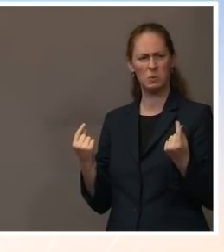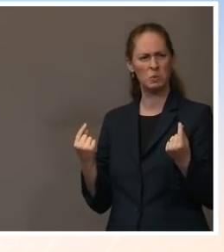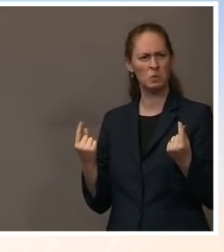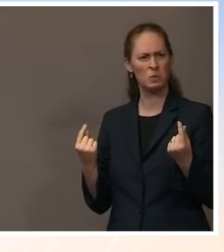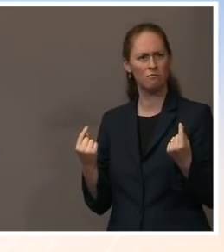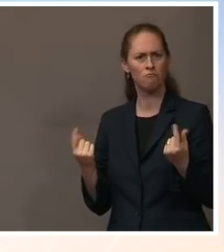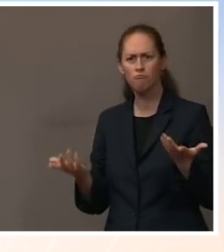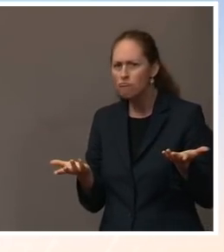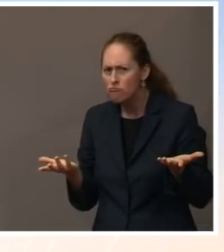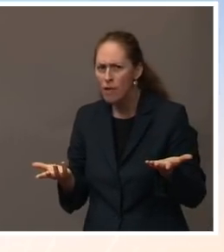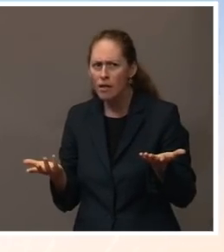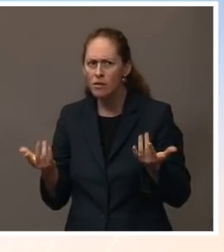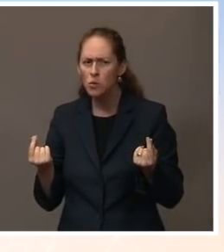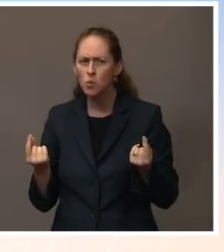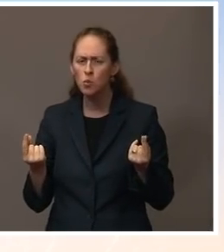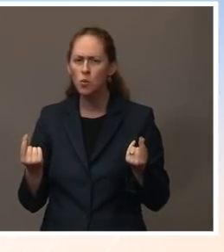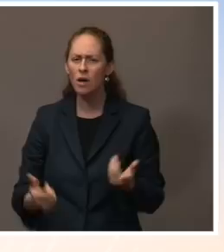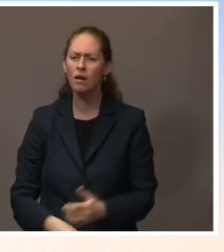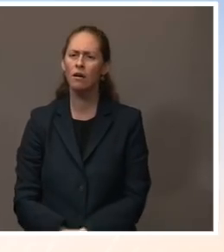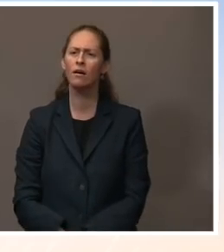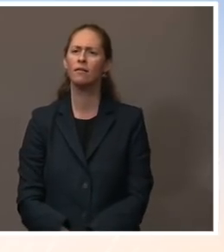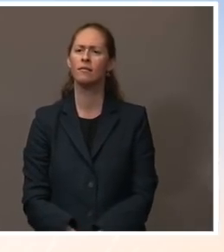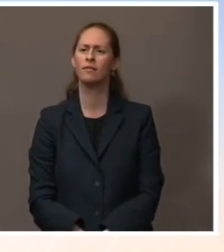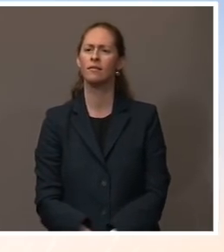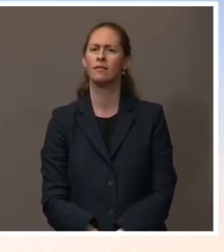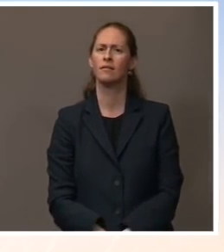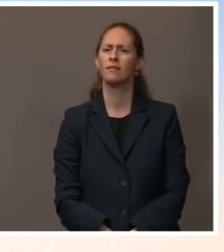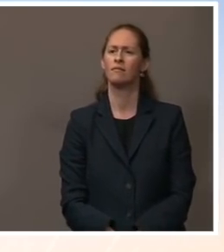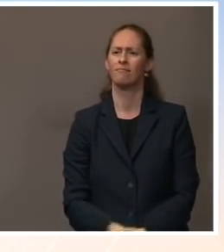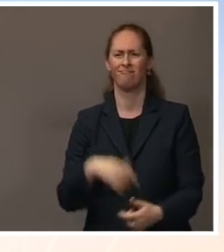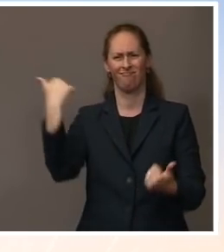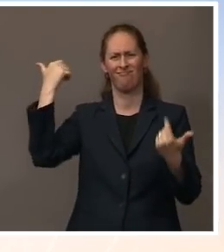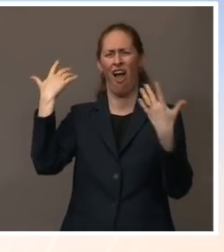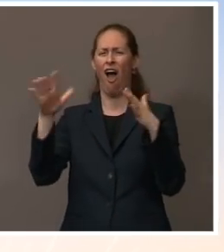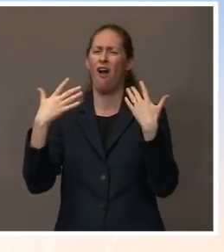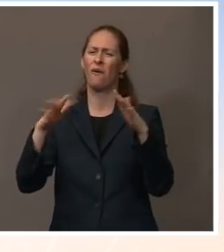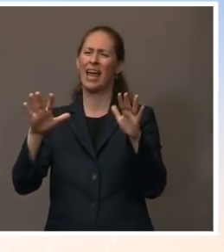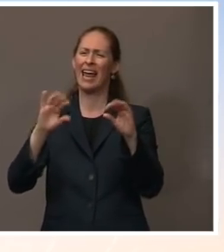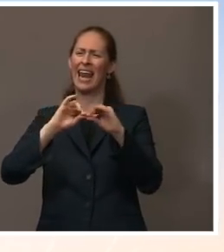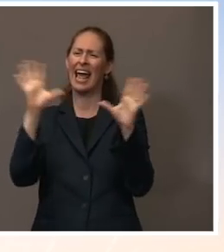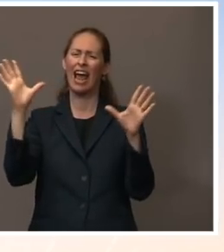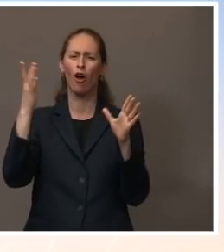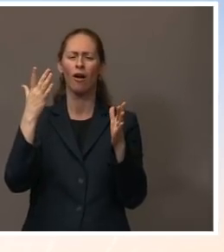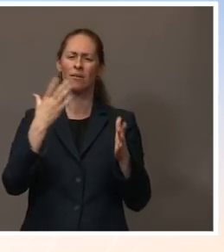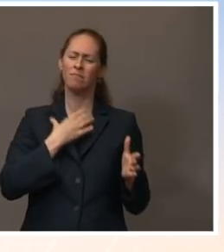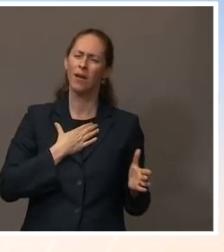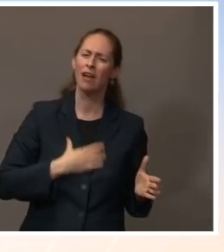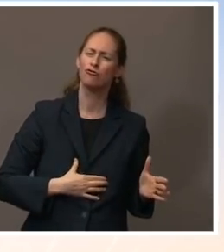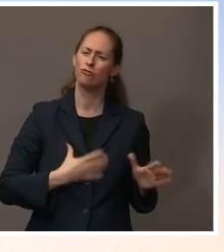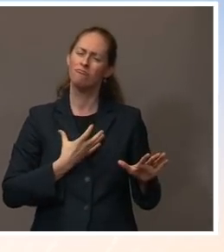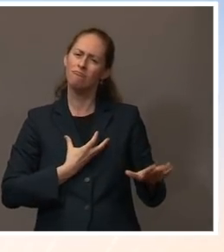that the President has spoke -- spoken passionately about his commitment to expanding access to voting rights a number of times,